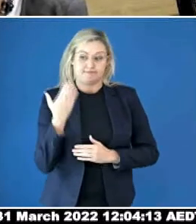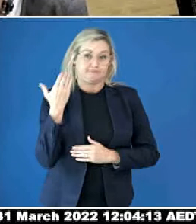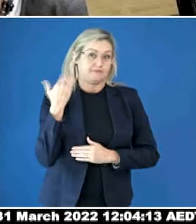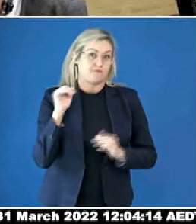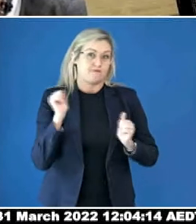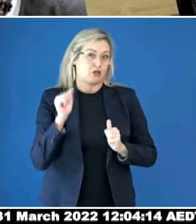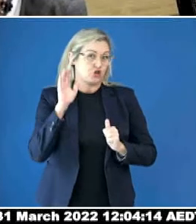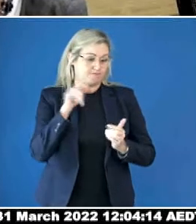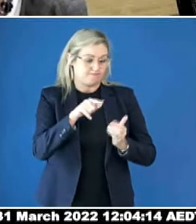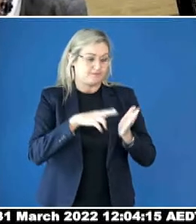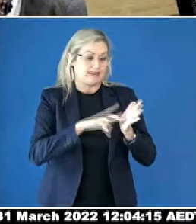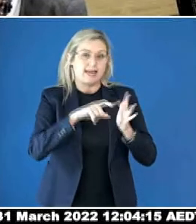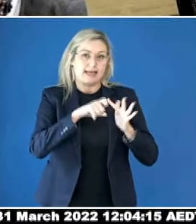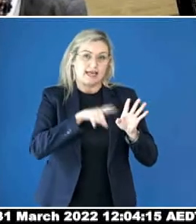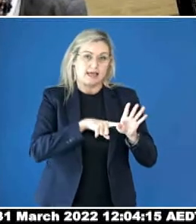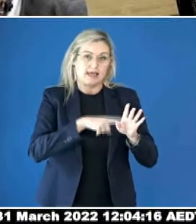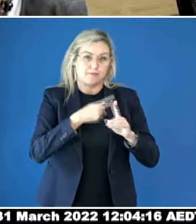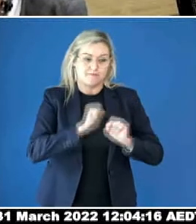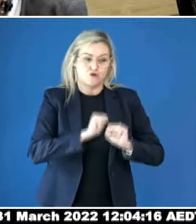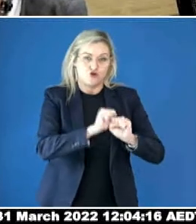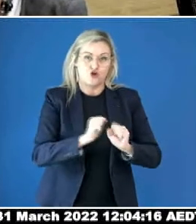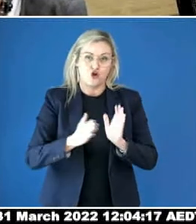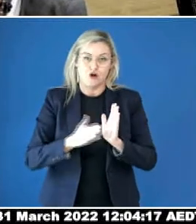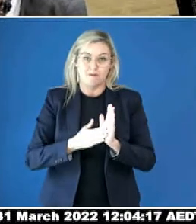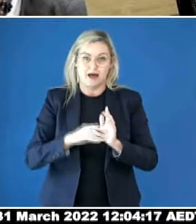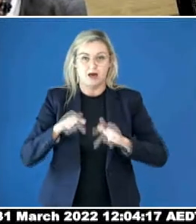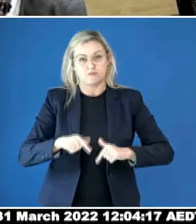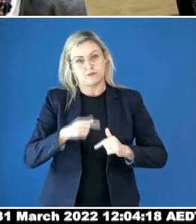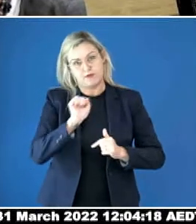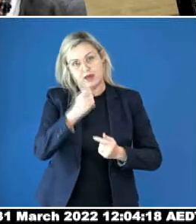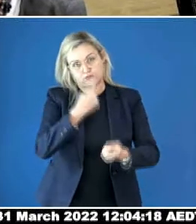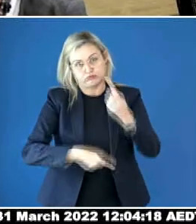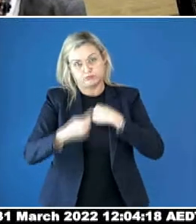Niky and Niky's Mum, and you were present during the time that that evidence was played